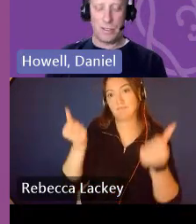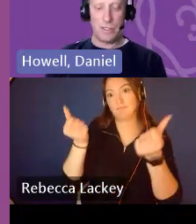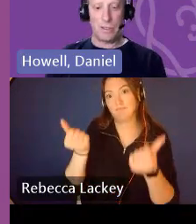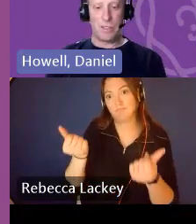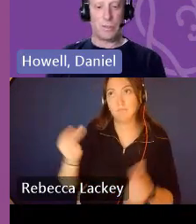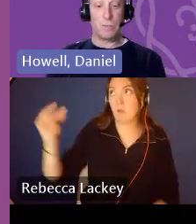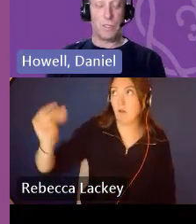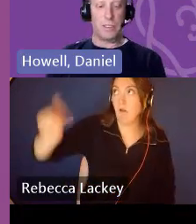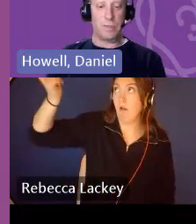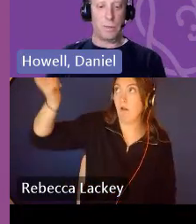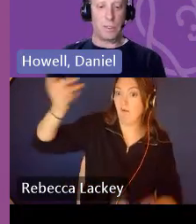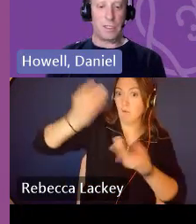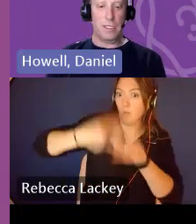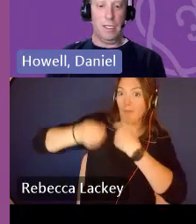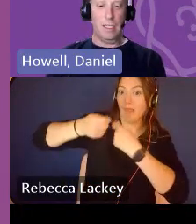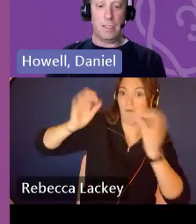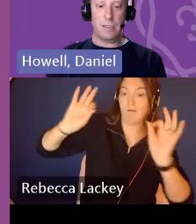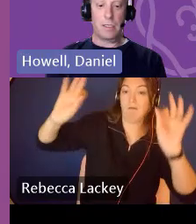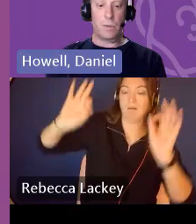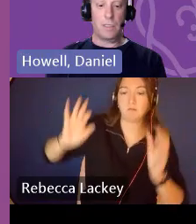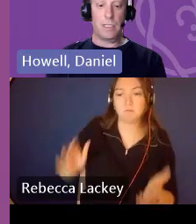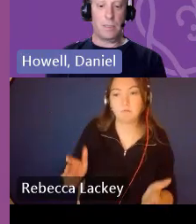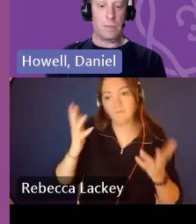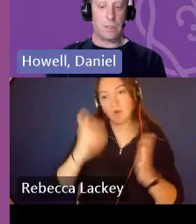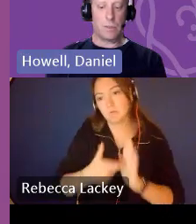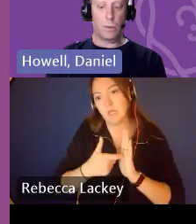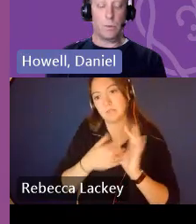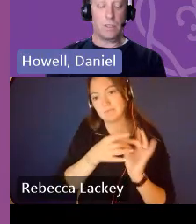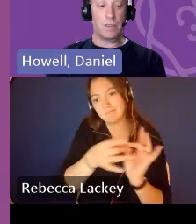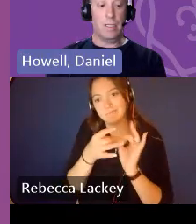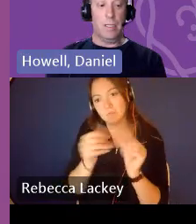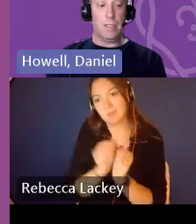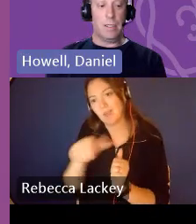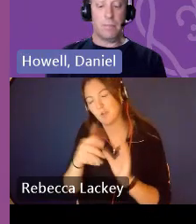fingers and everything's replaced. Unfortunately, it does take coordination with other groups and